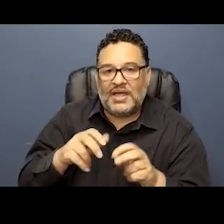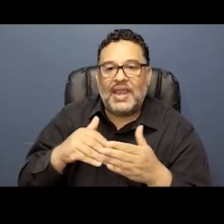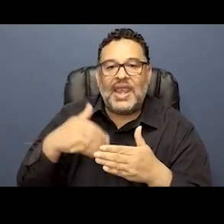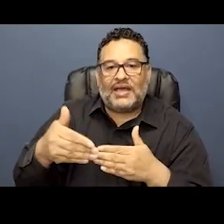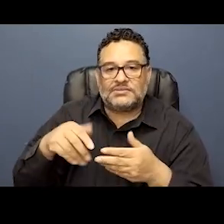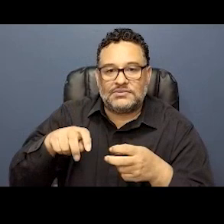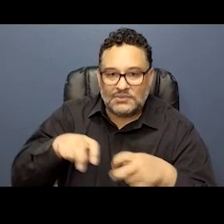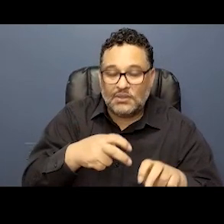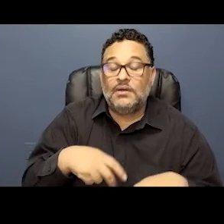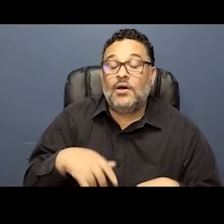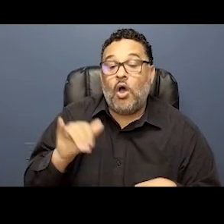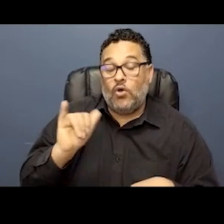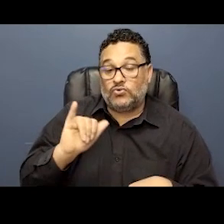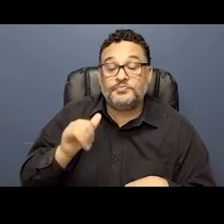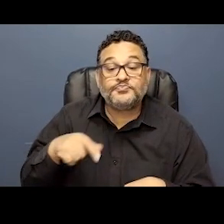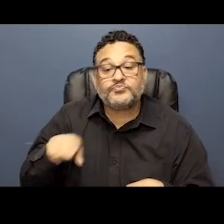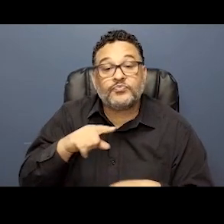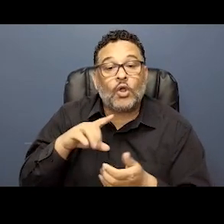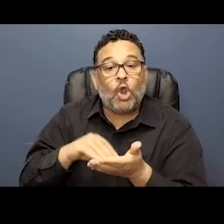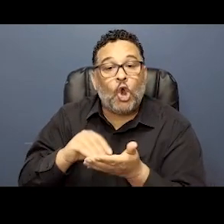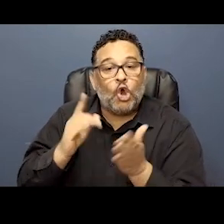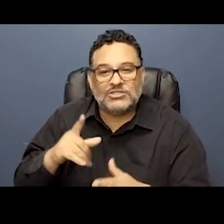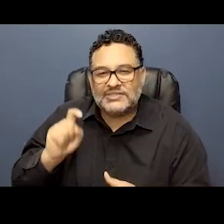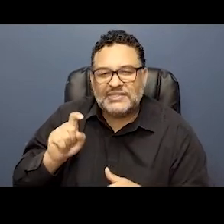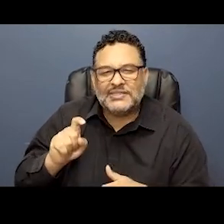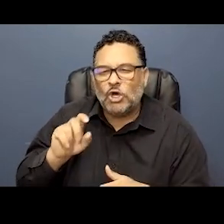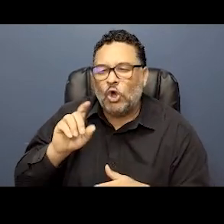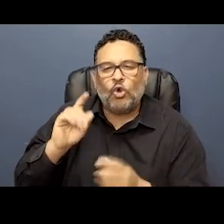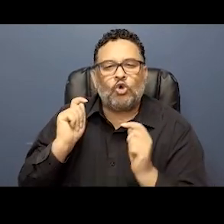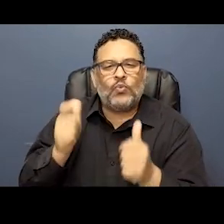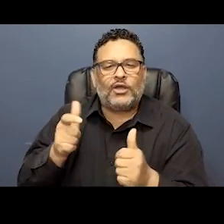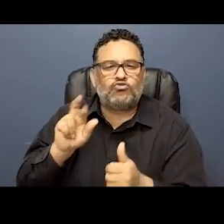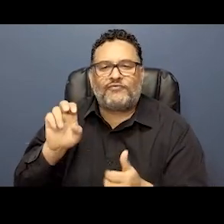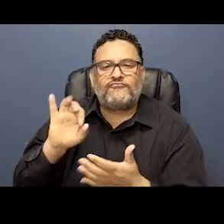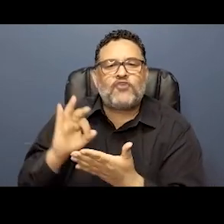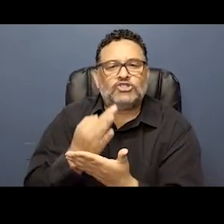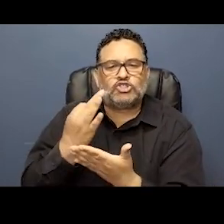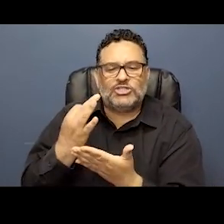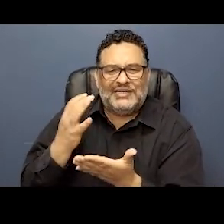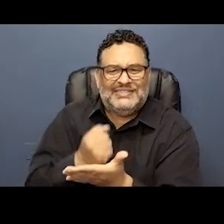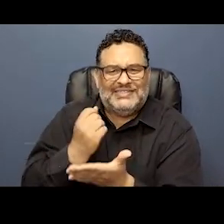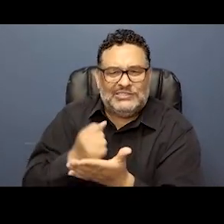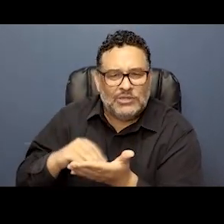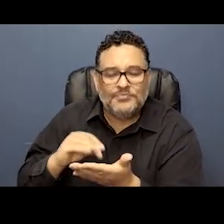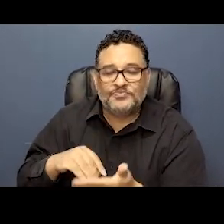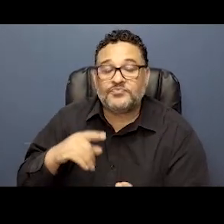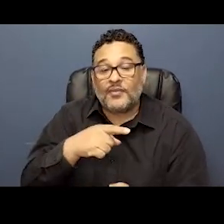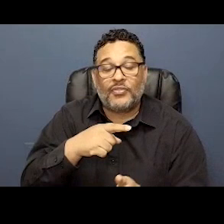well when learners need quick refreshers. According to the Journal of Applied Psychology,